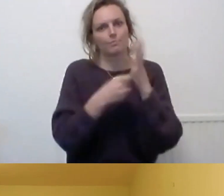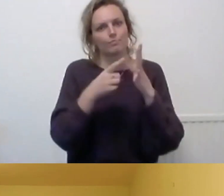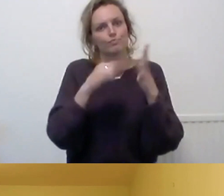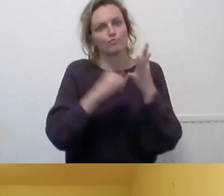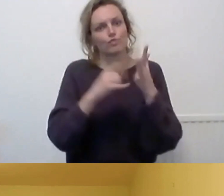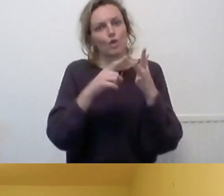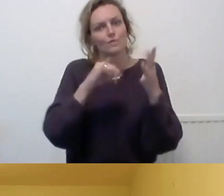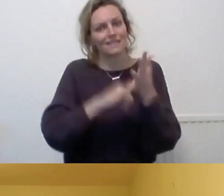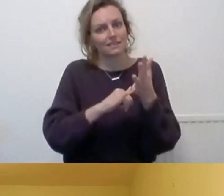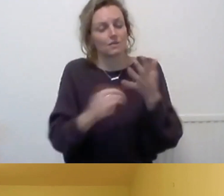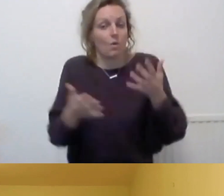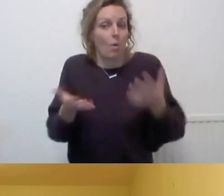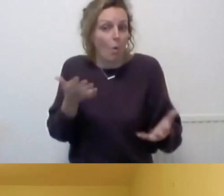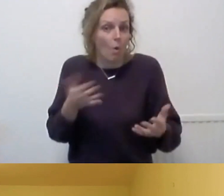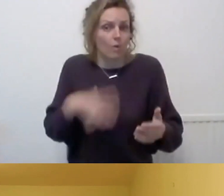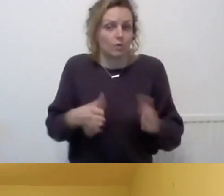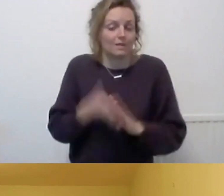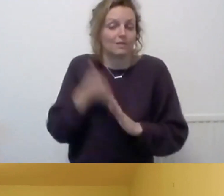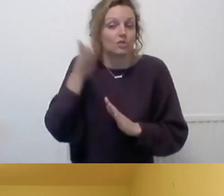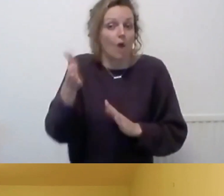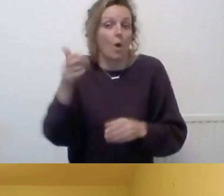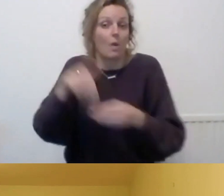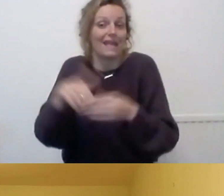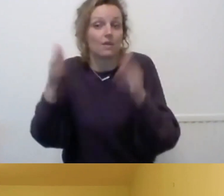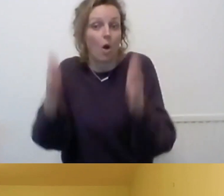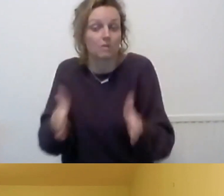within the hospital setting. And we are seeing some of the patients come through